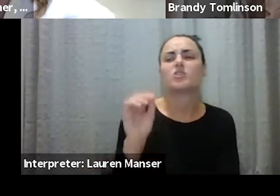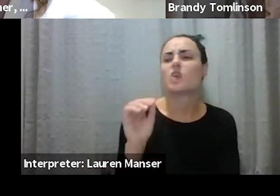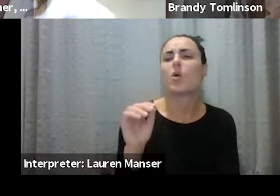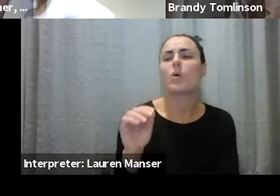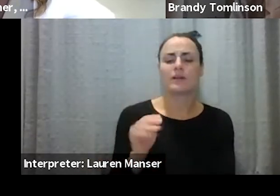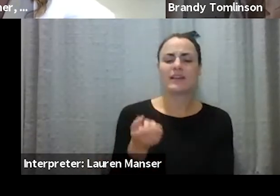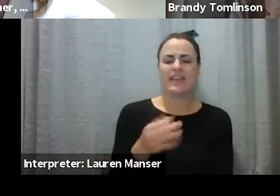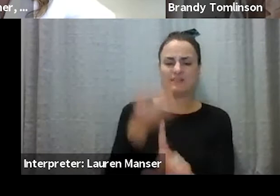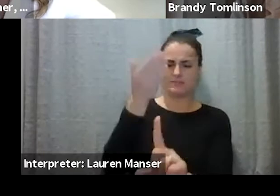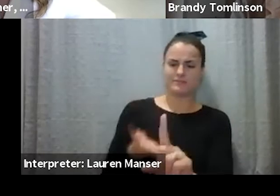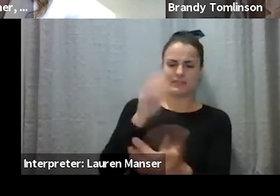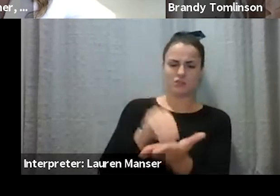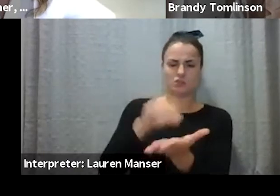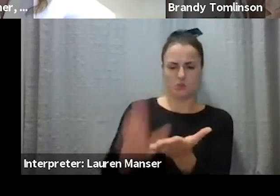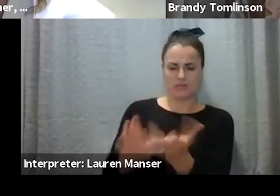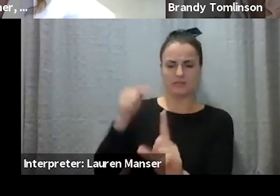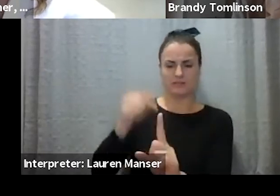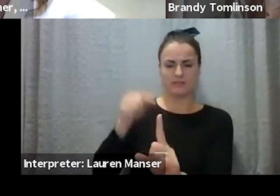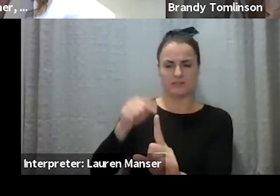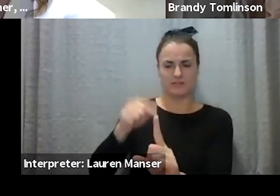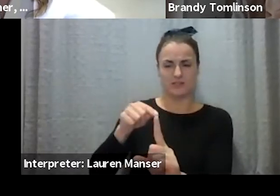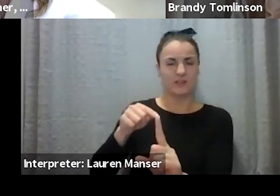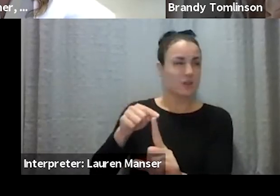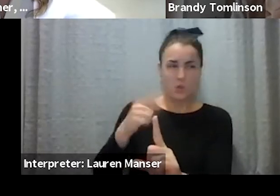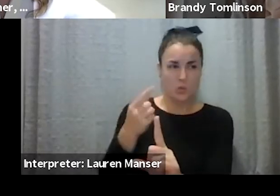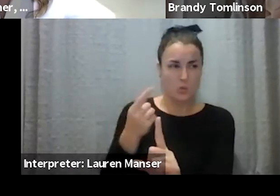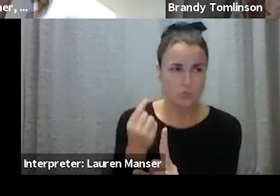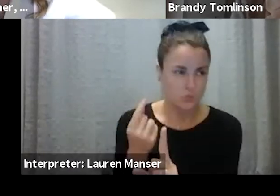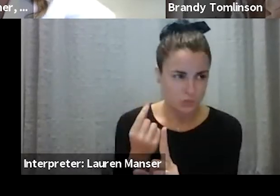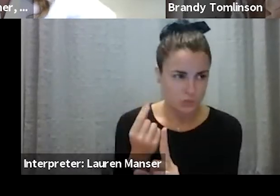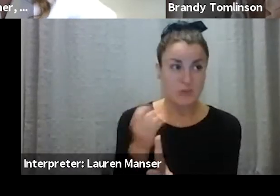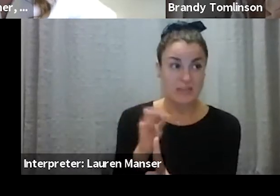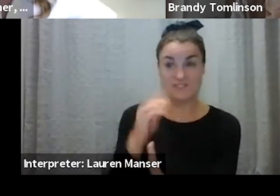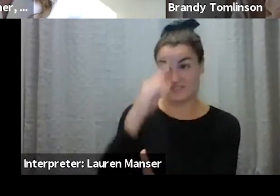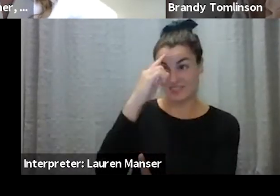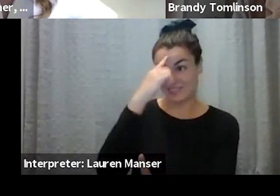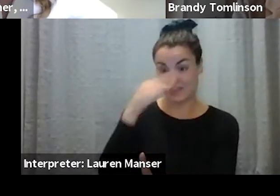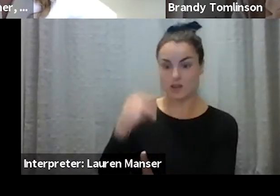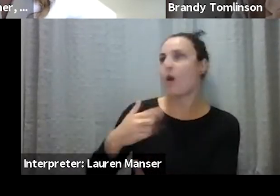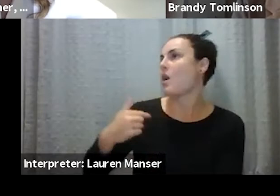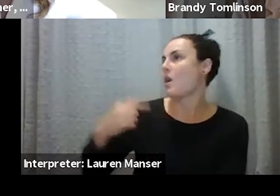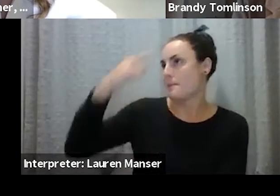or thinking about, if they believe that they're having a mental health crisis, or even if their parents think that they may be?